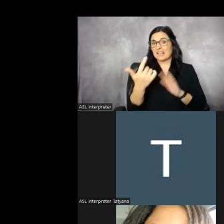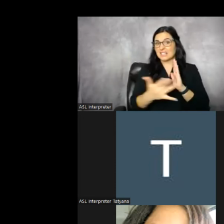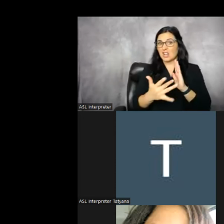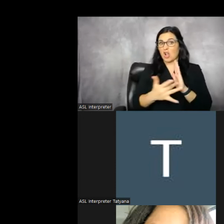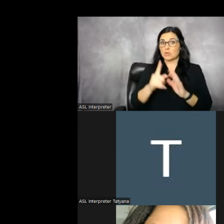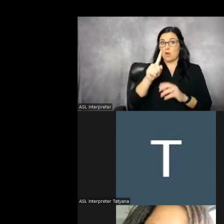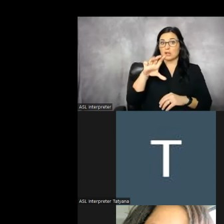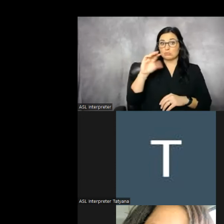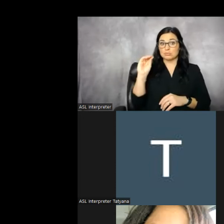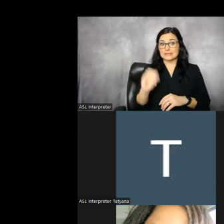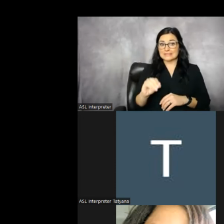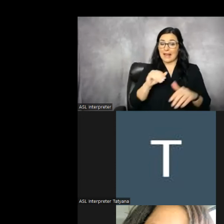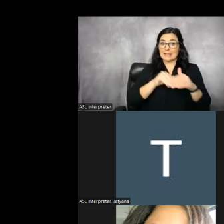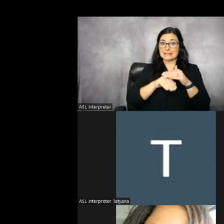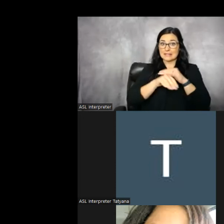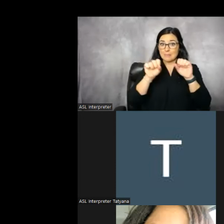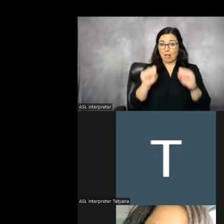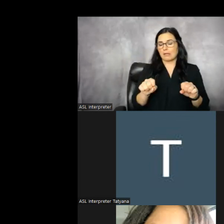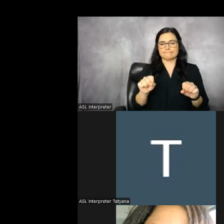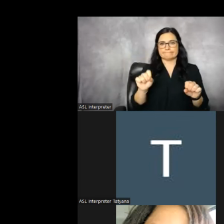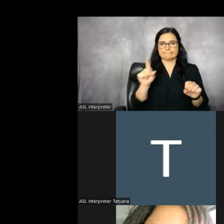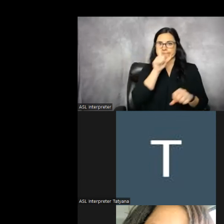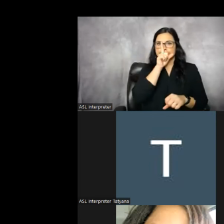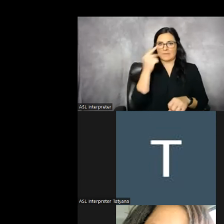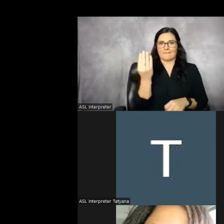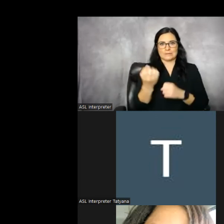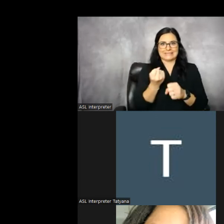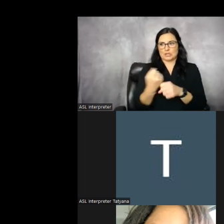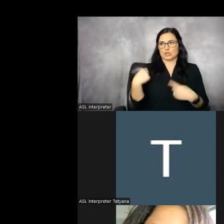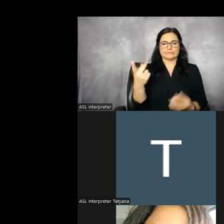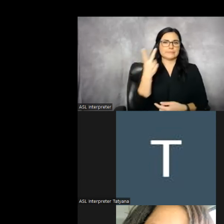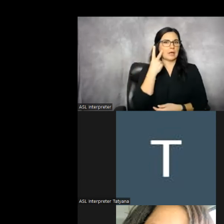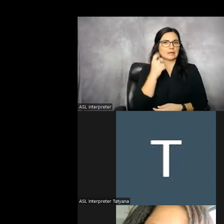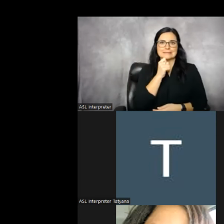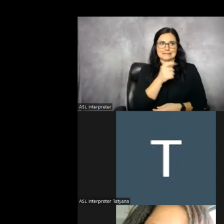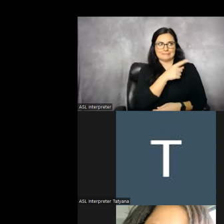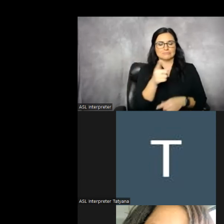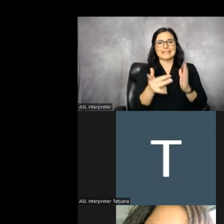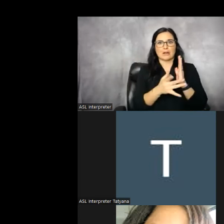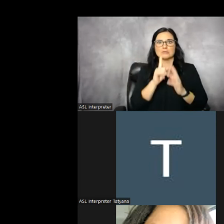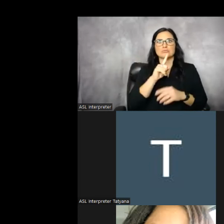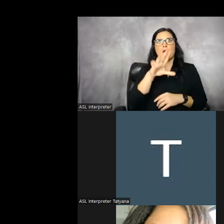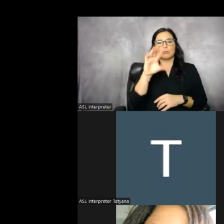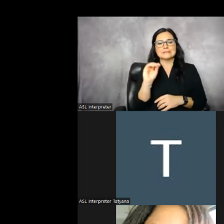in 14 years in accessible technology. I'm not saying it doesn't exist or they won't exist. But if it did, that's great.